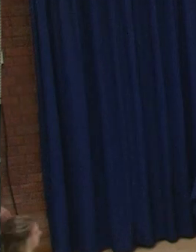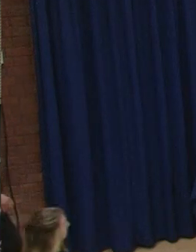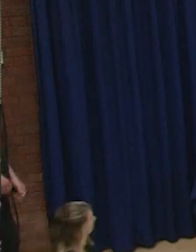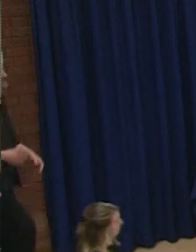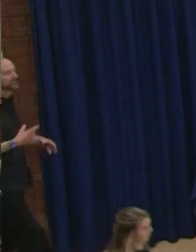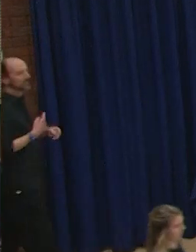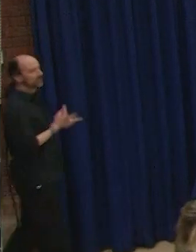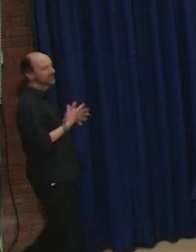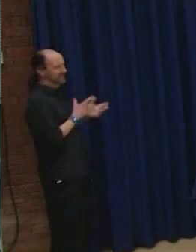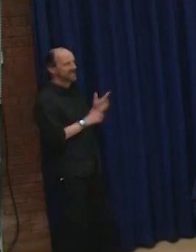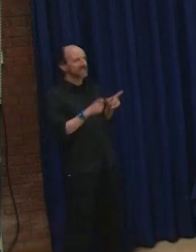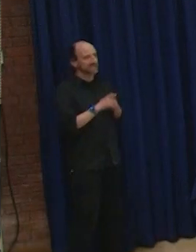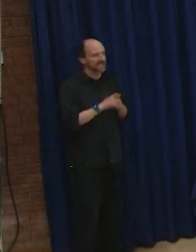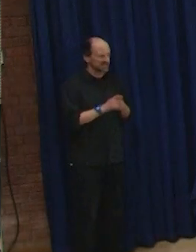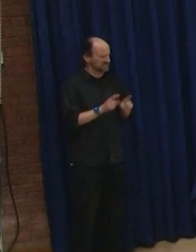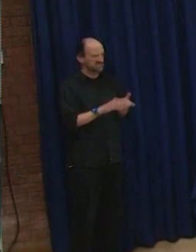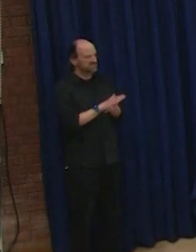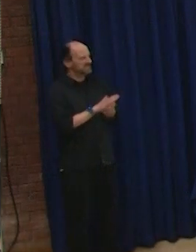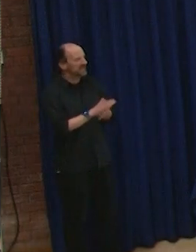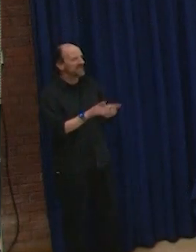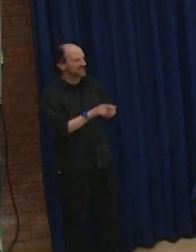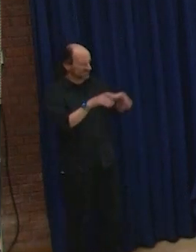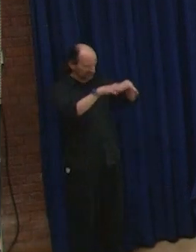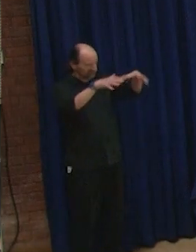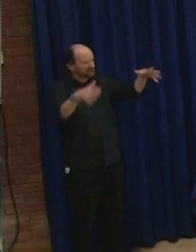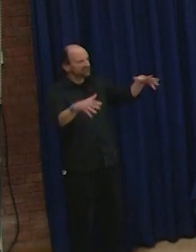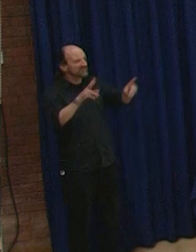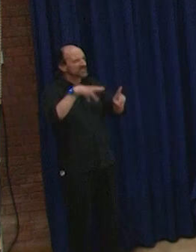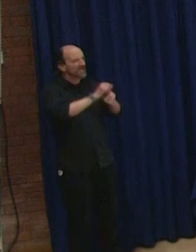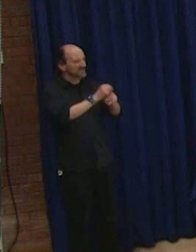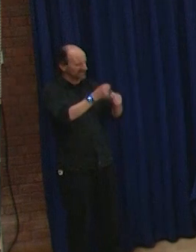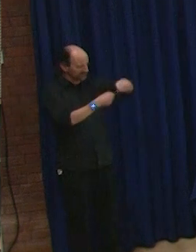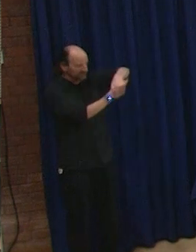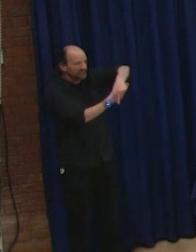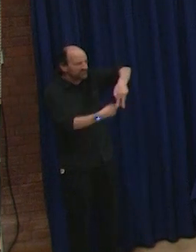as an umbrella diagnosis and we're really thinking about subtypes as well and we can look at combined